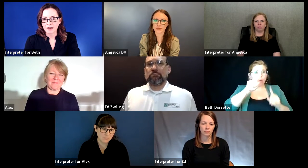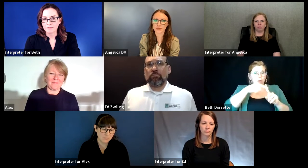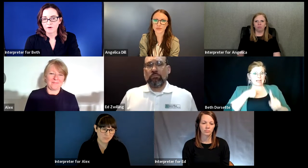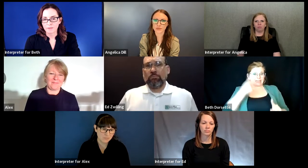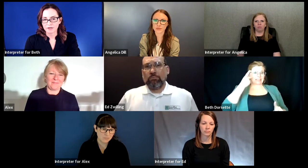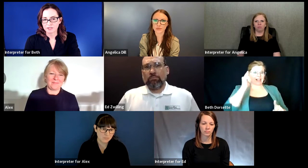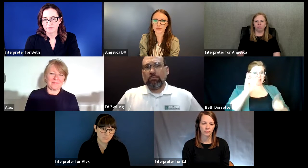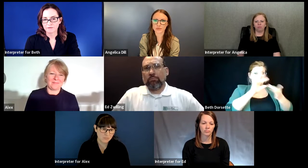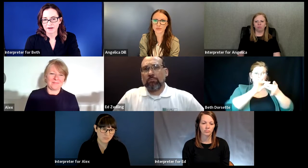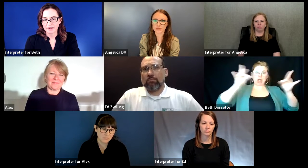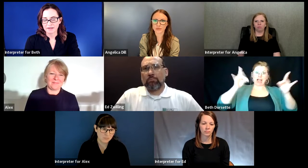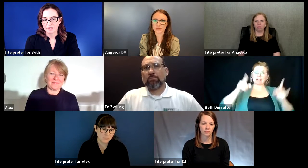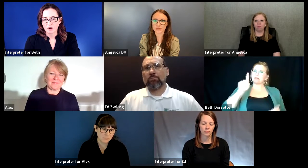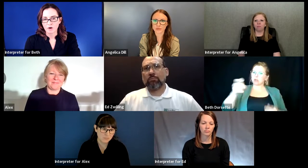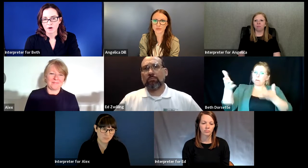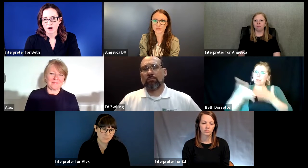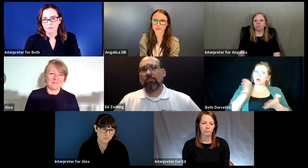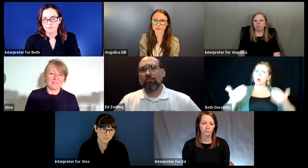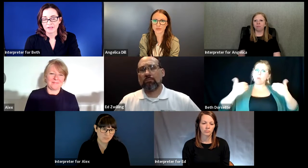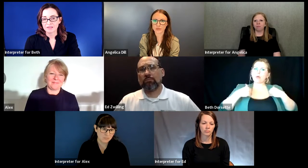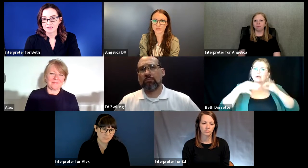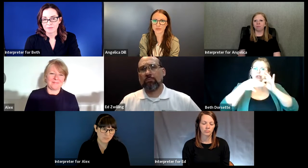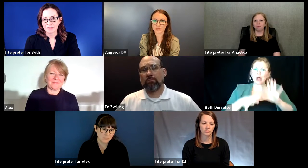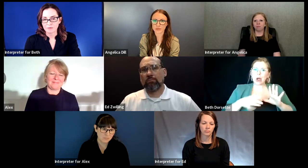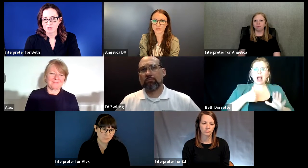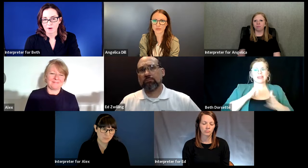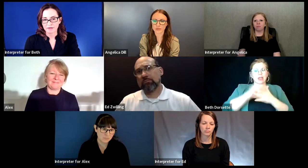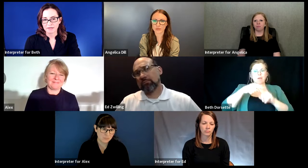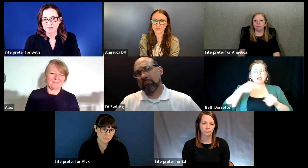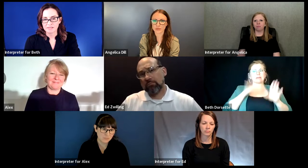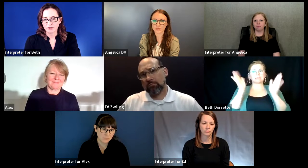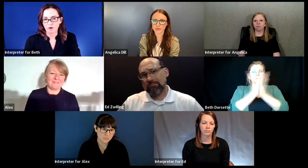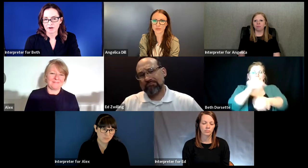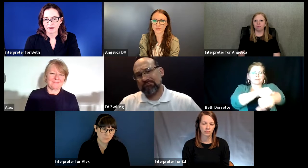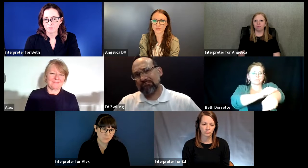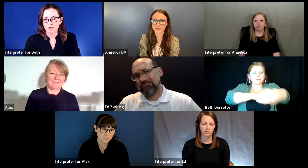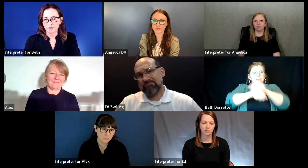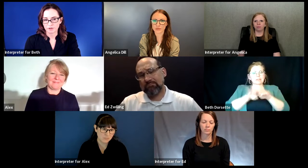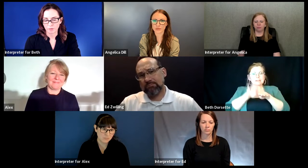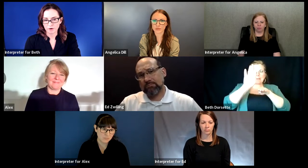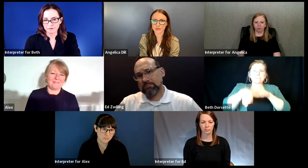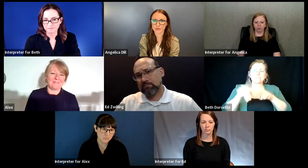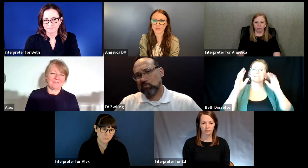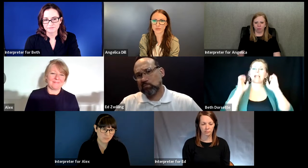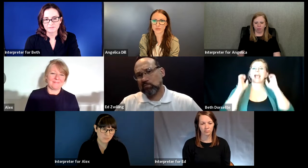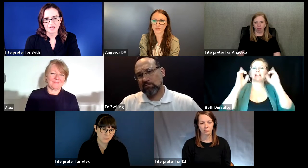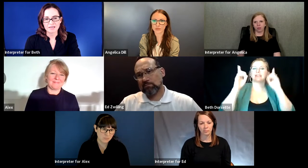what type of accommodations to provide in this statement that they responded. But they said, you already have to bring your own interpreter.